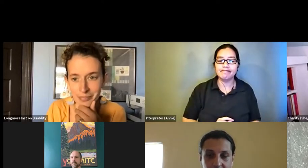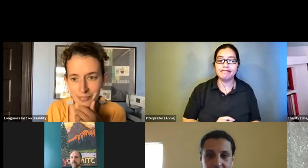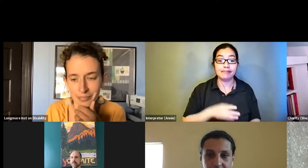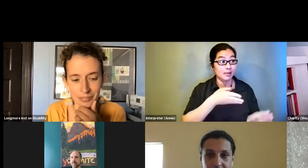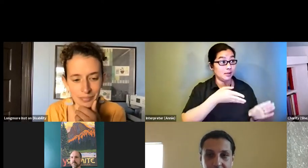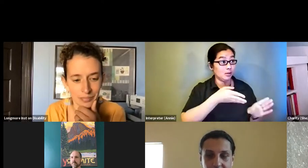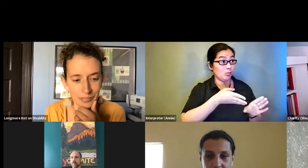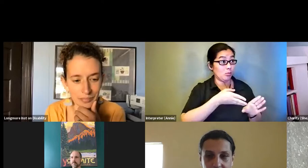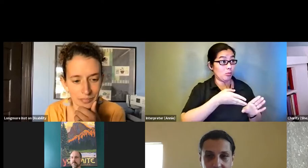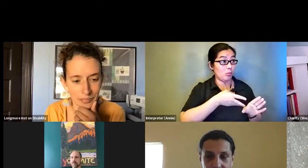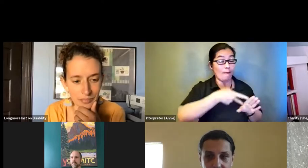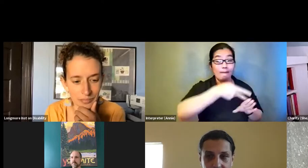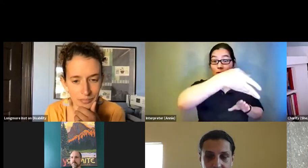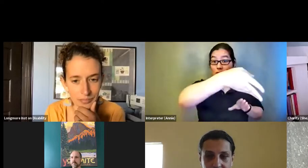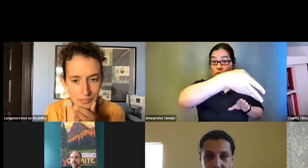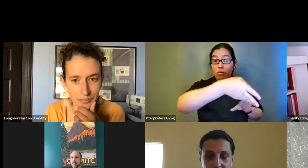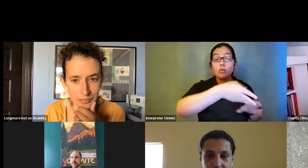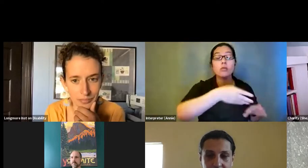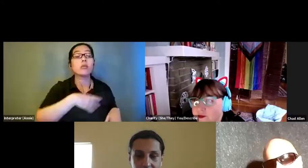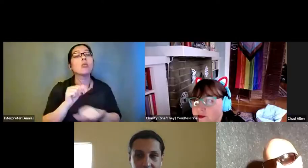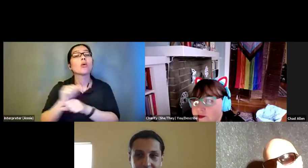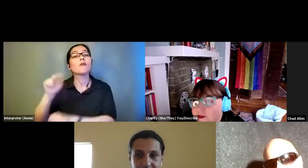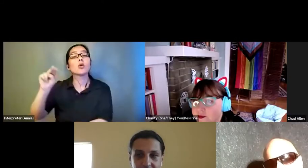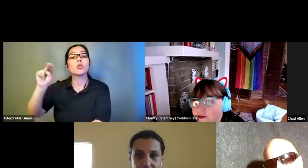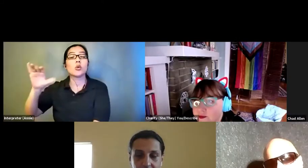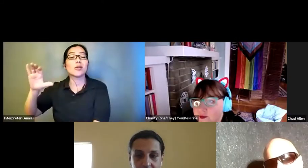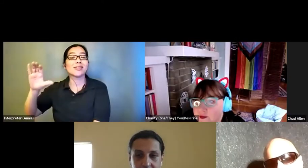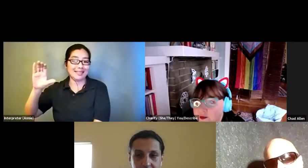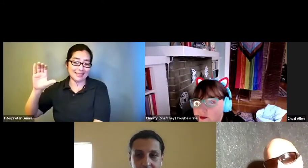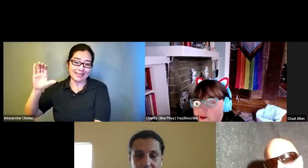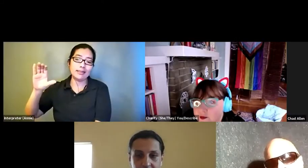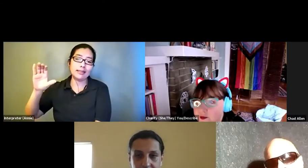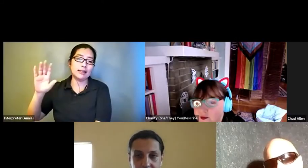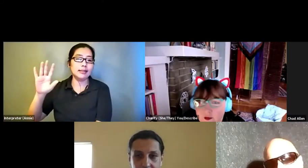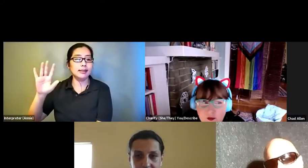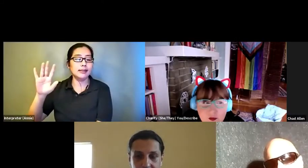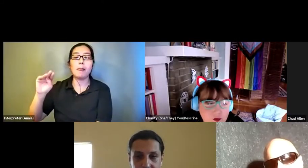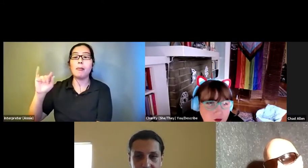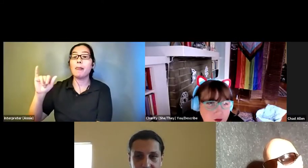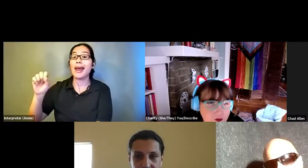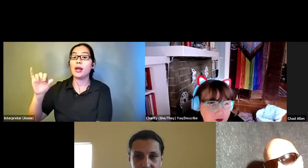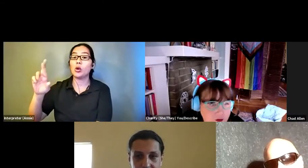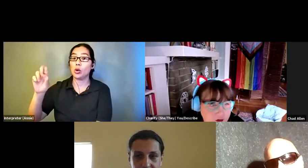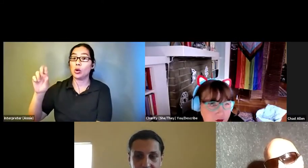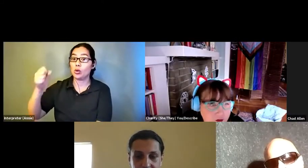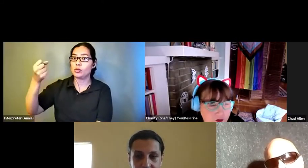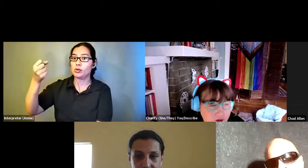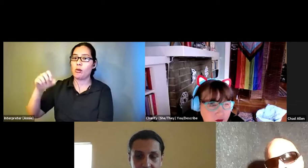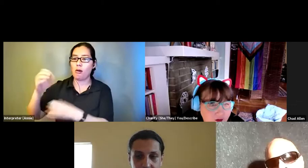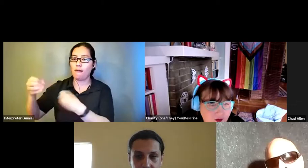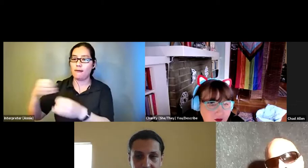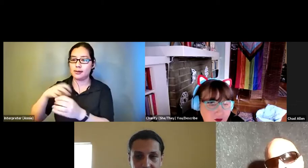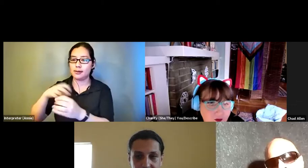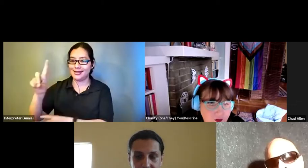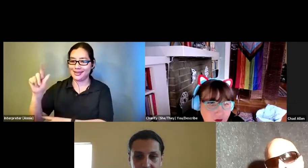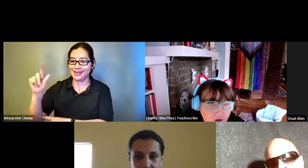As a professional I work for the New York City mayor's office for people with disabilities and I'm a digital accessibility